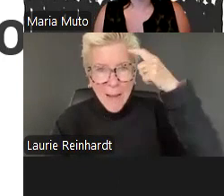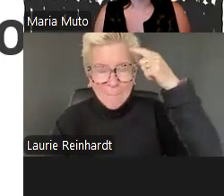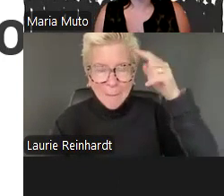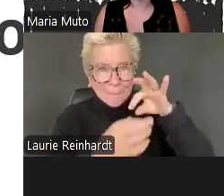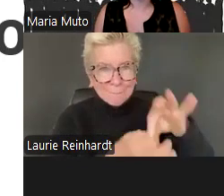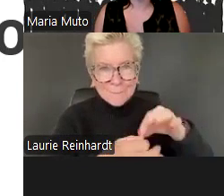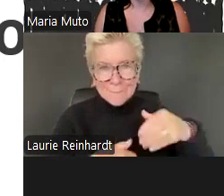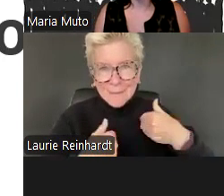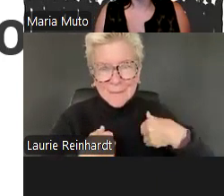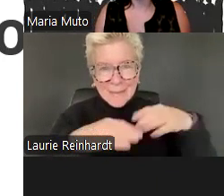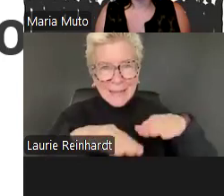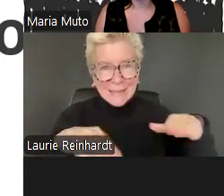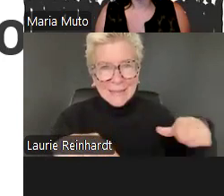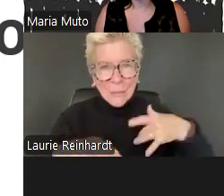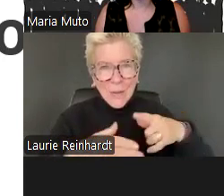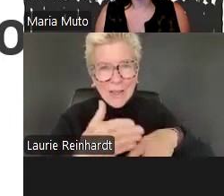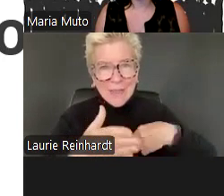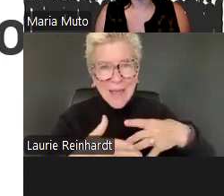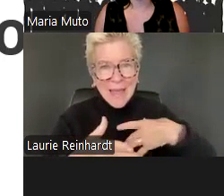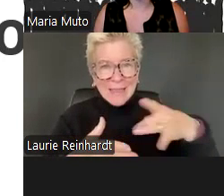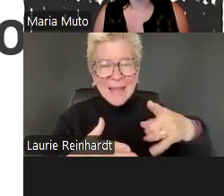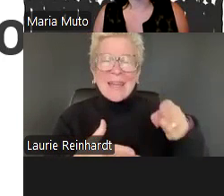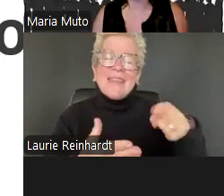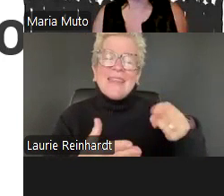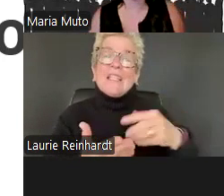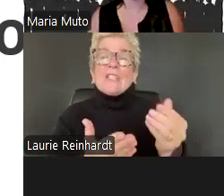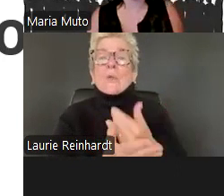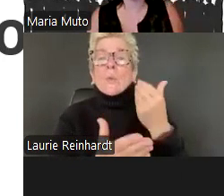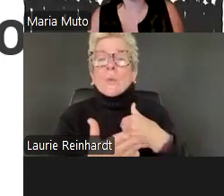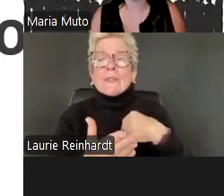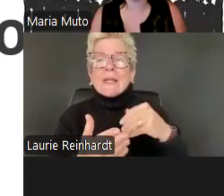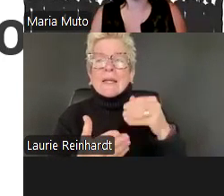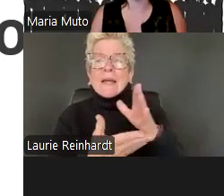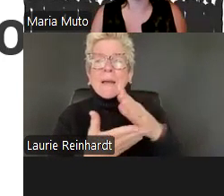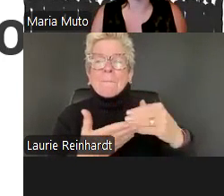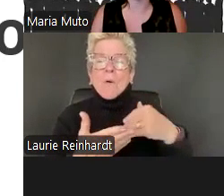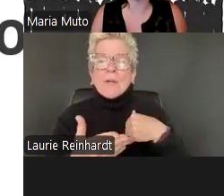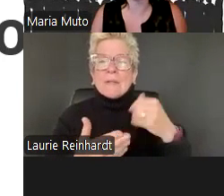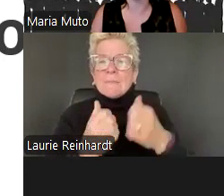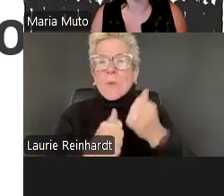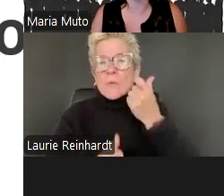These are the newest component and the most recent changes to graduation requirements